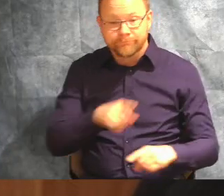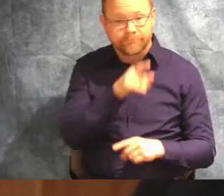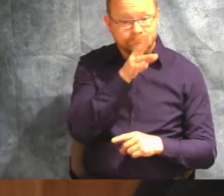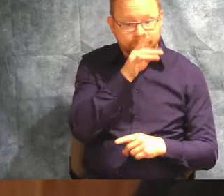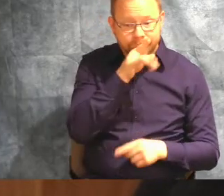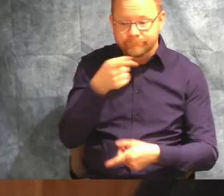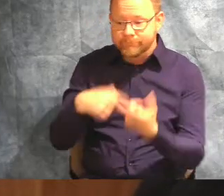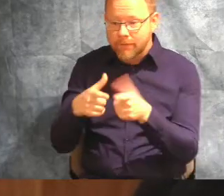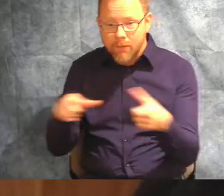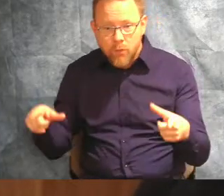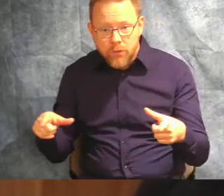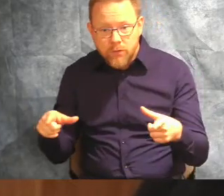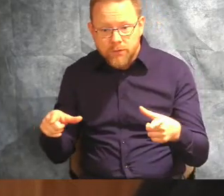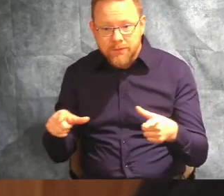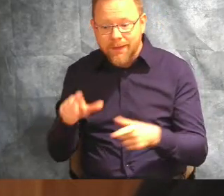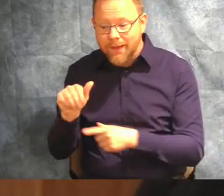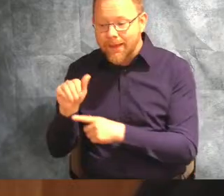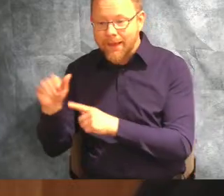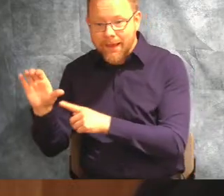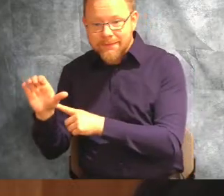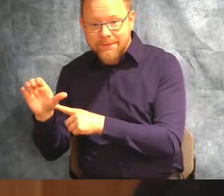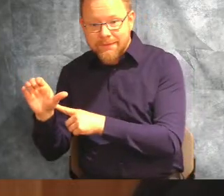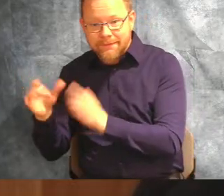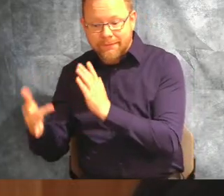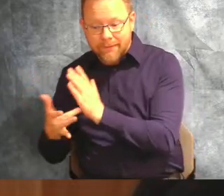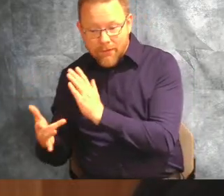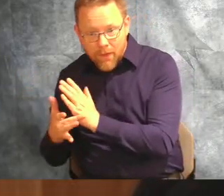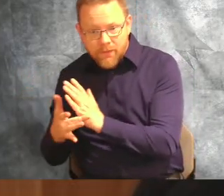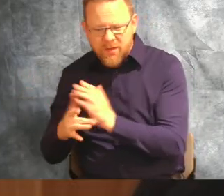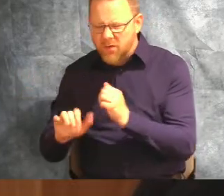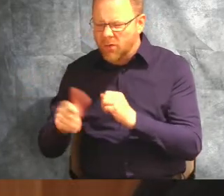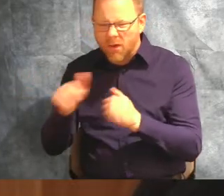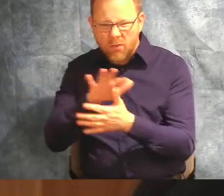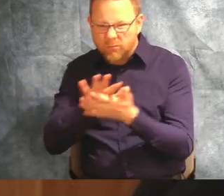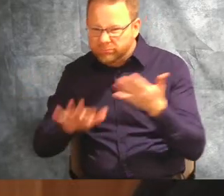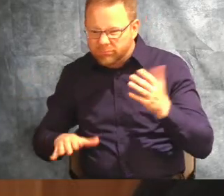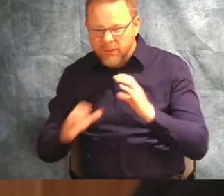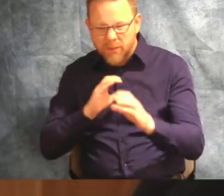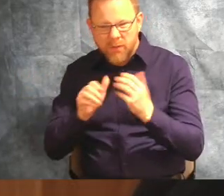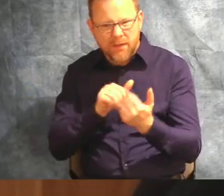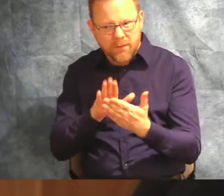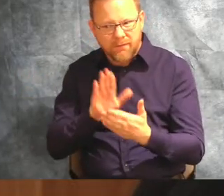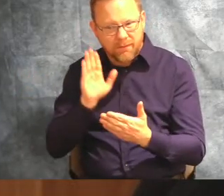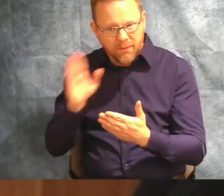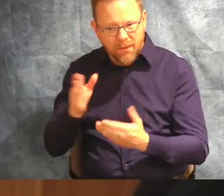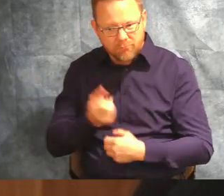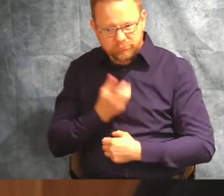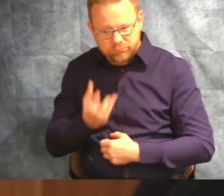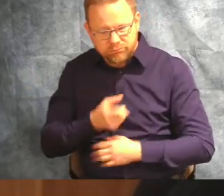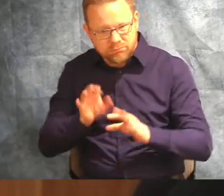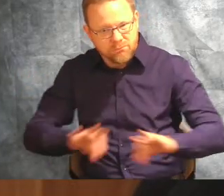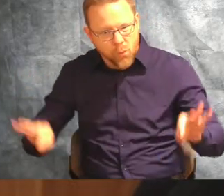sign language, AAC devices, or other methods of communication, their voice still matters. Apraxia